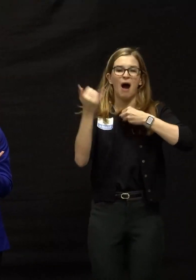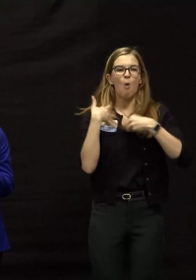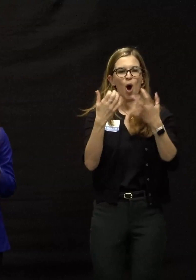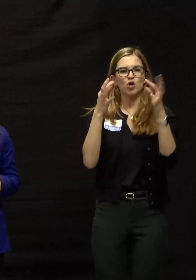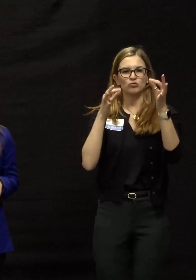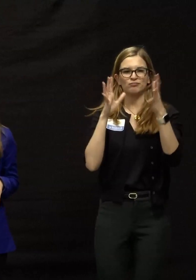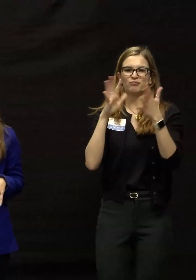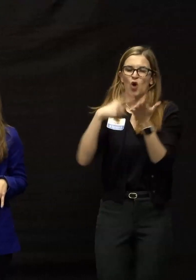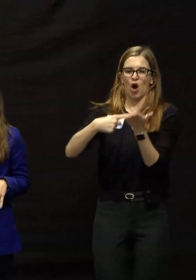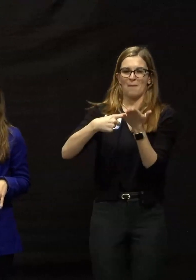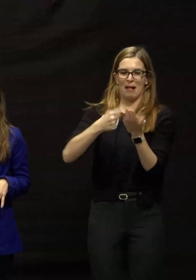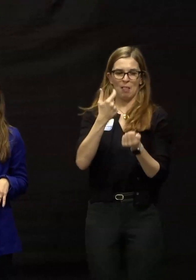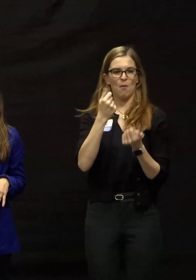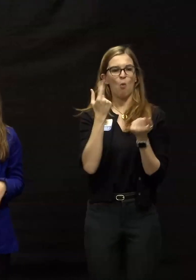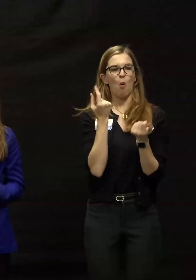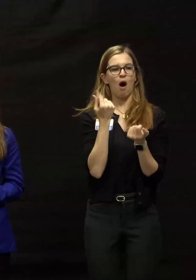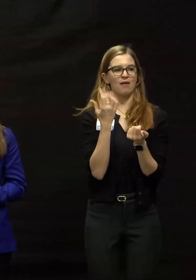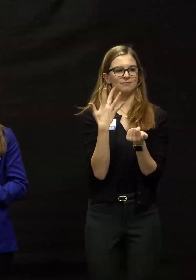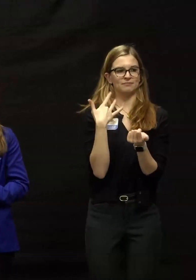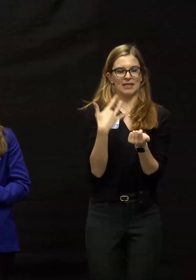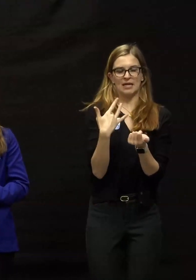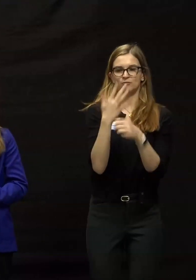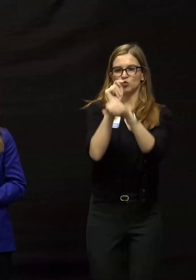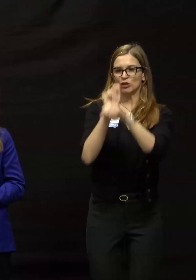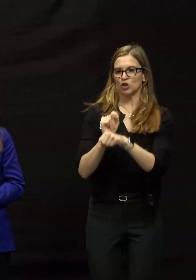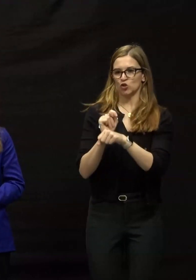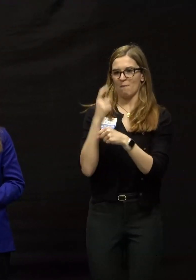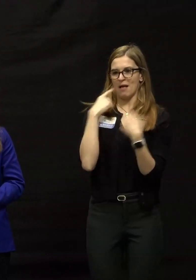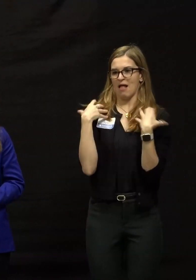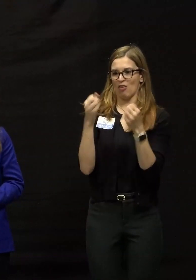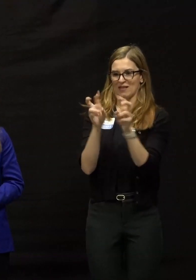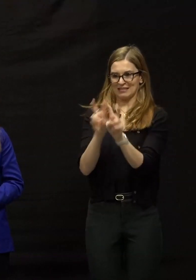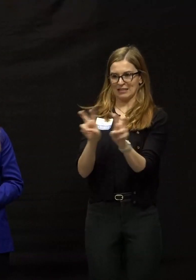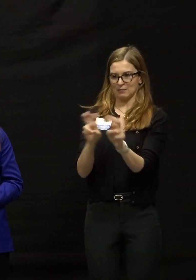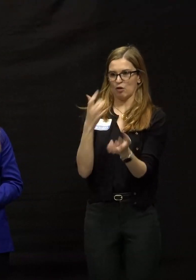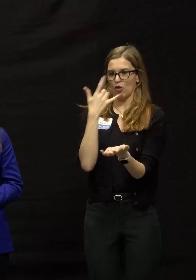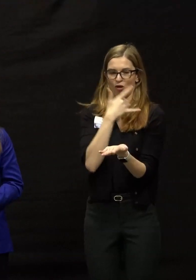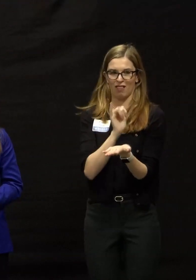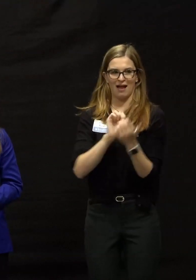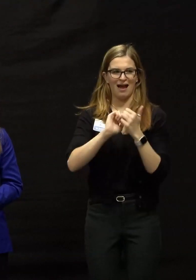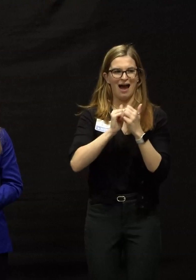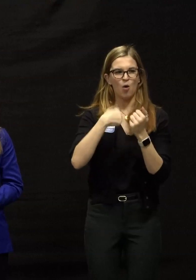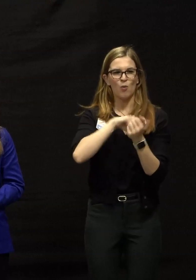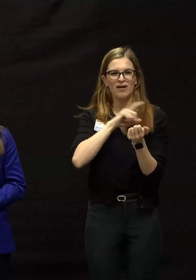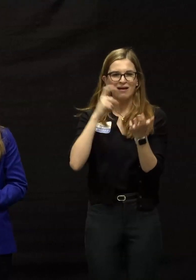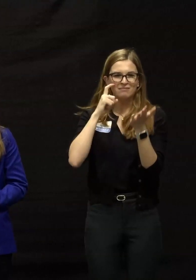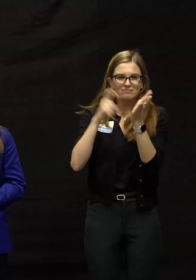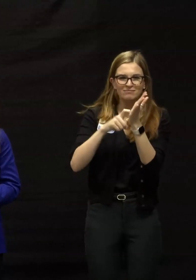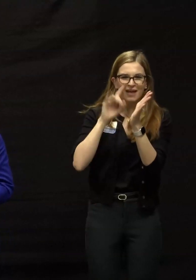Okay, so now I wanna talk more a little bit about the traditional mental health assessments and what those look like